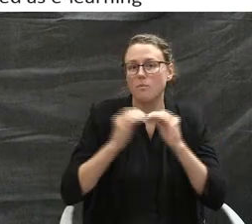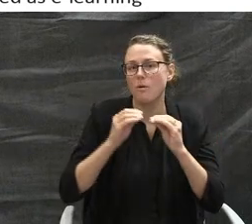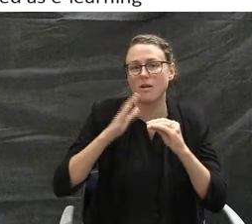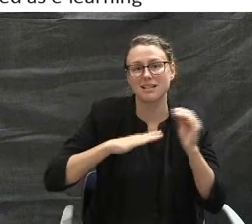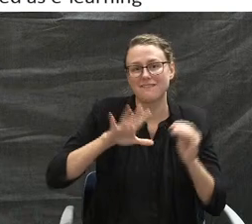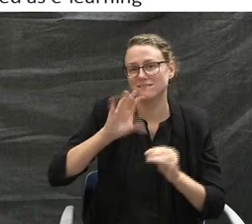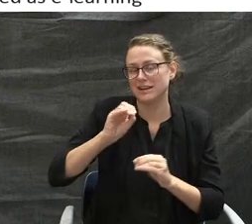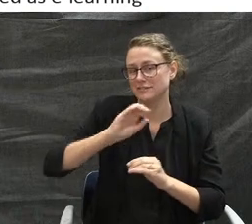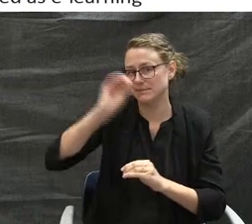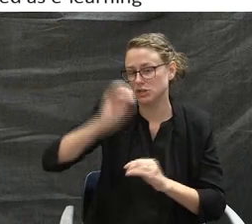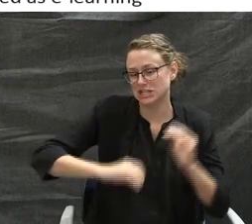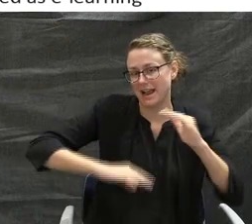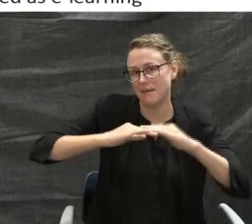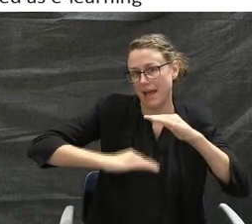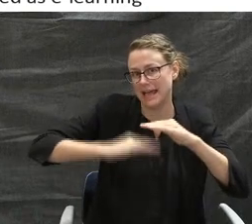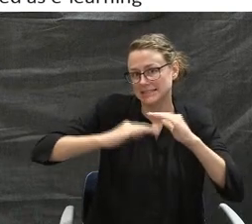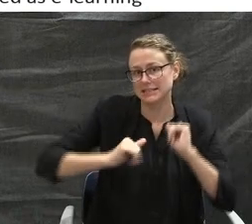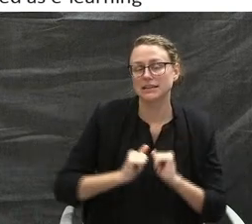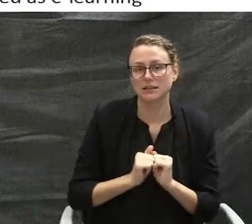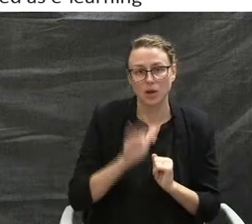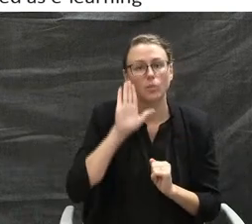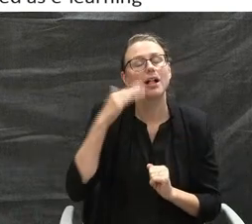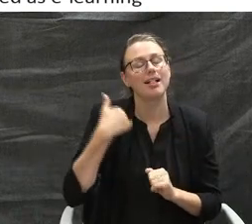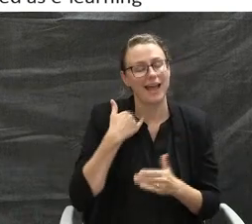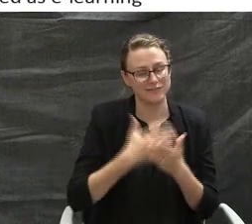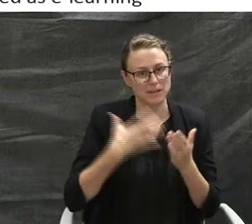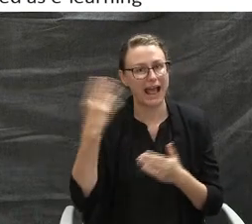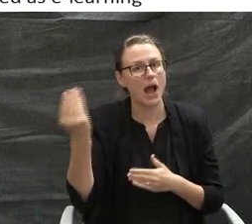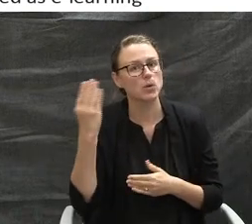capacity. And then we'll have some outdoor time and recess